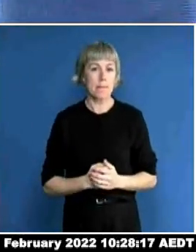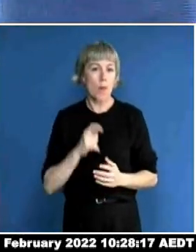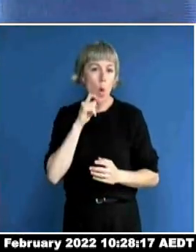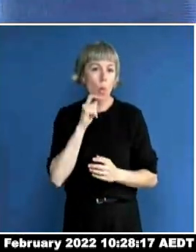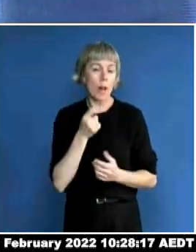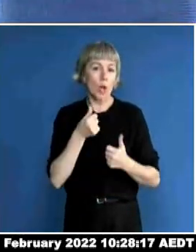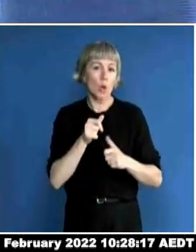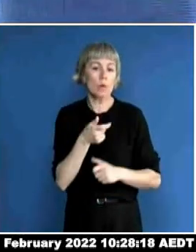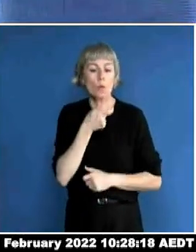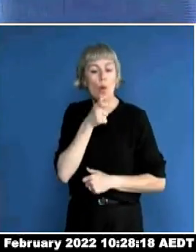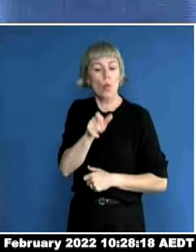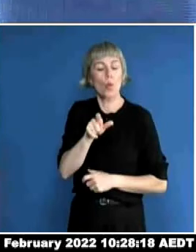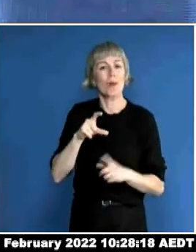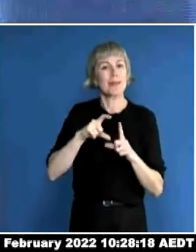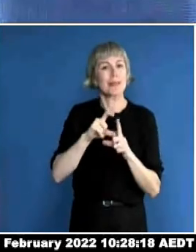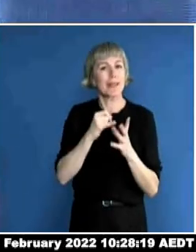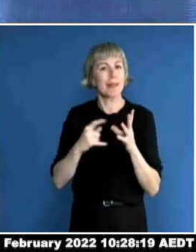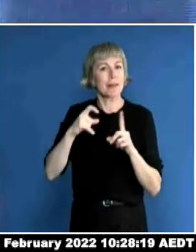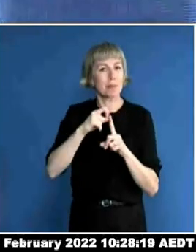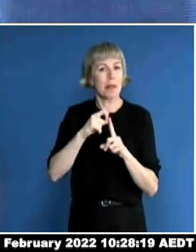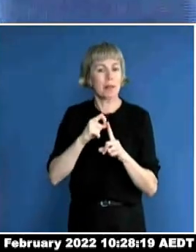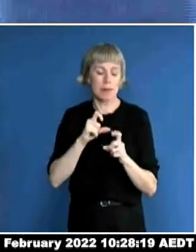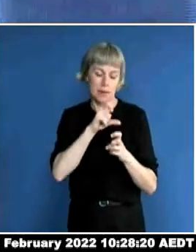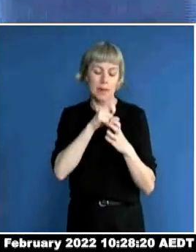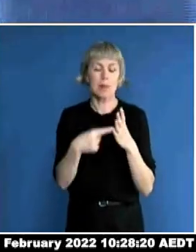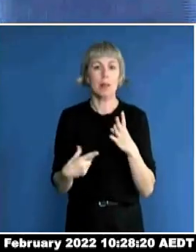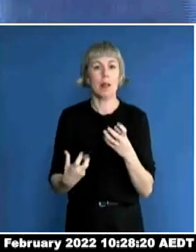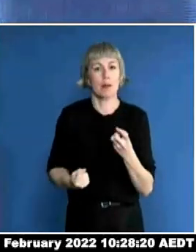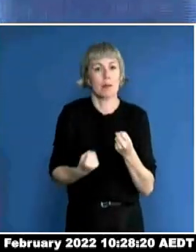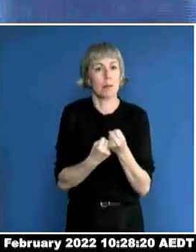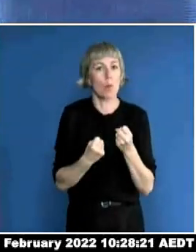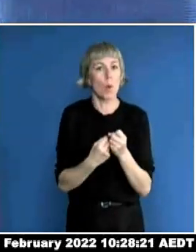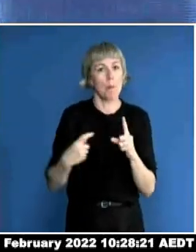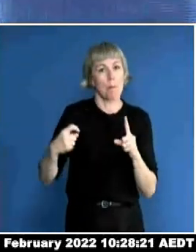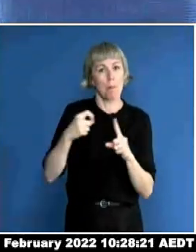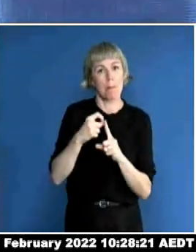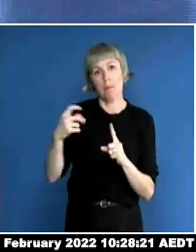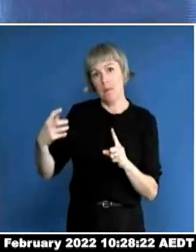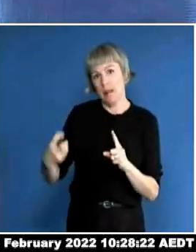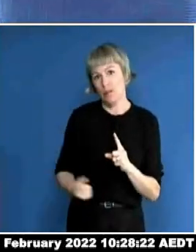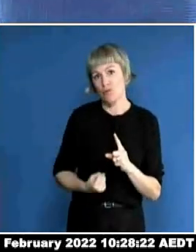Now, there are also related issues for DES participants who are also participants of the